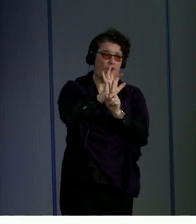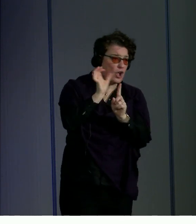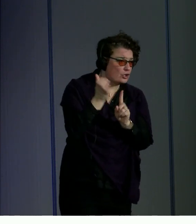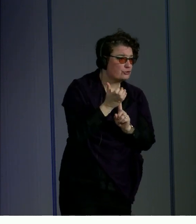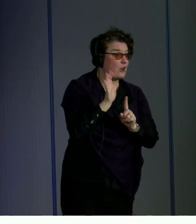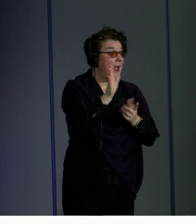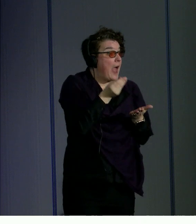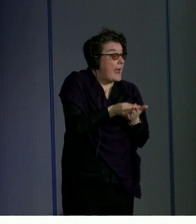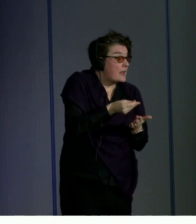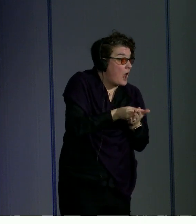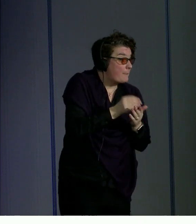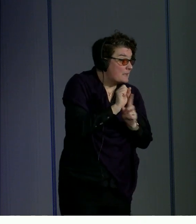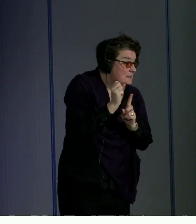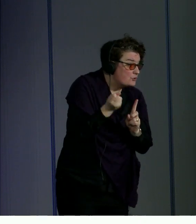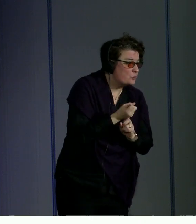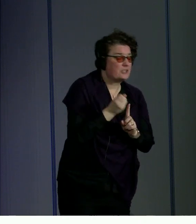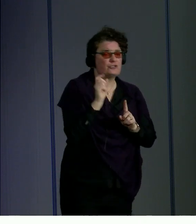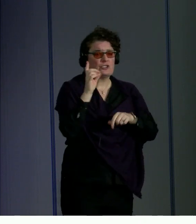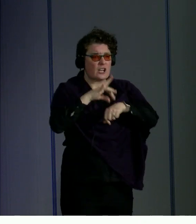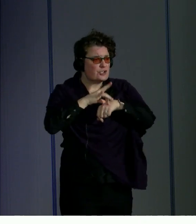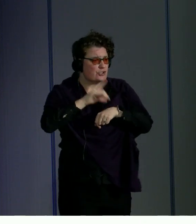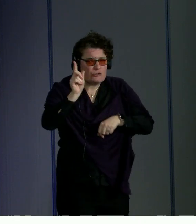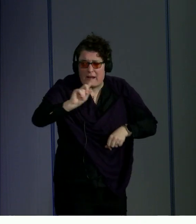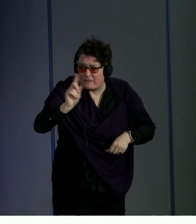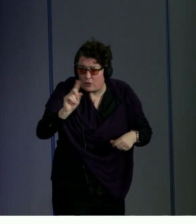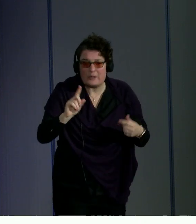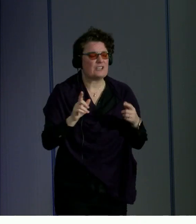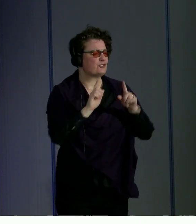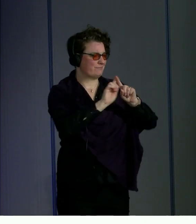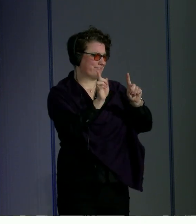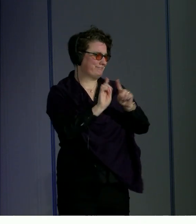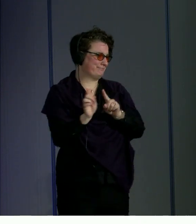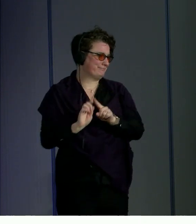geographic location, and other differences throughout the design journey.